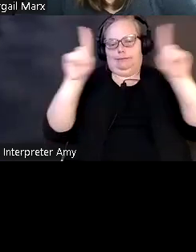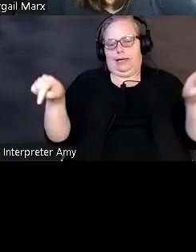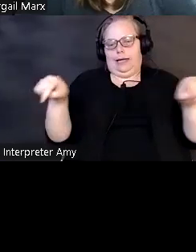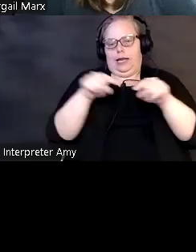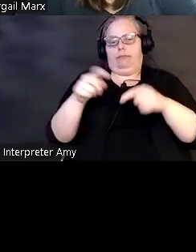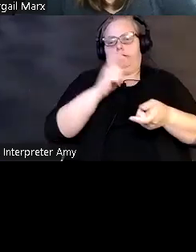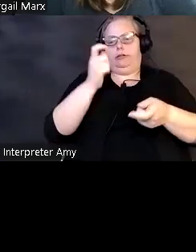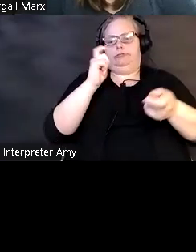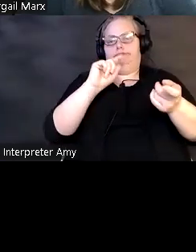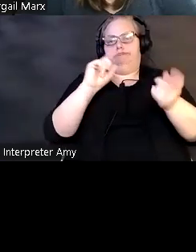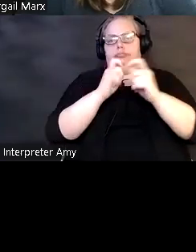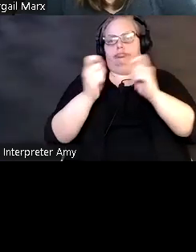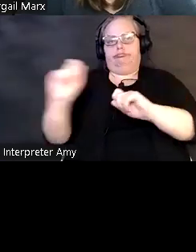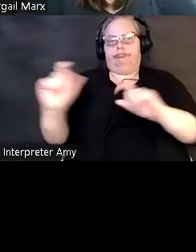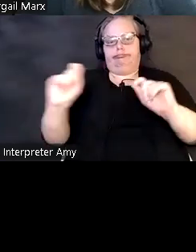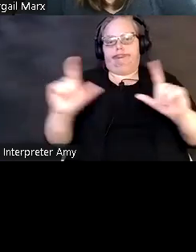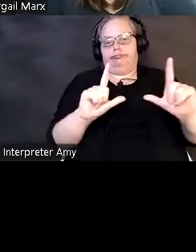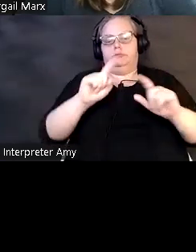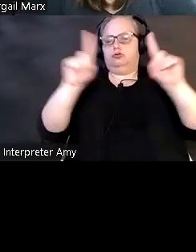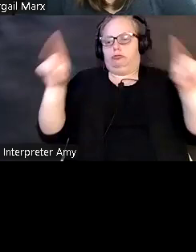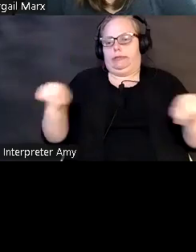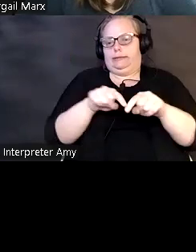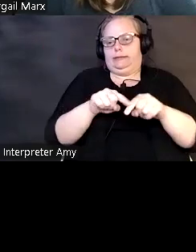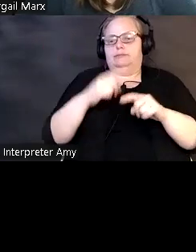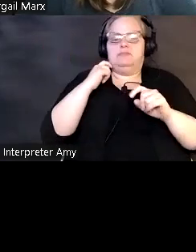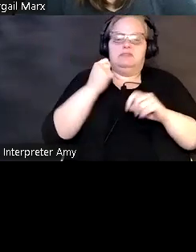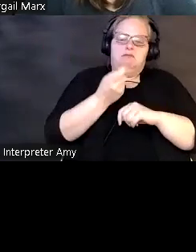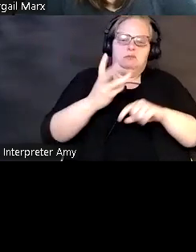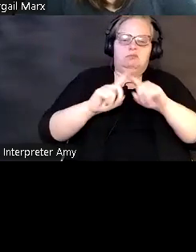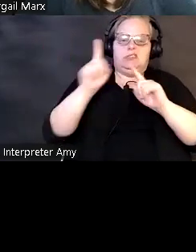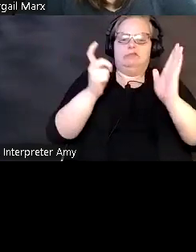up here of different types of devices. There's an eye gaze device,